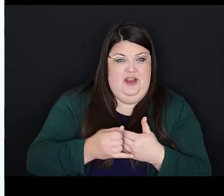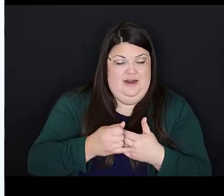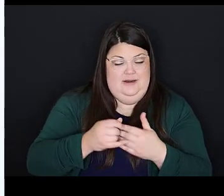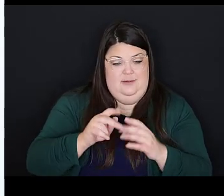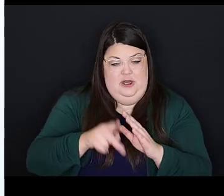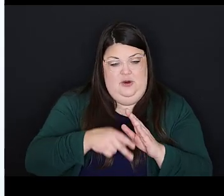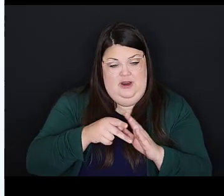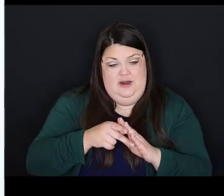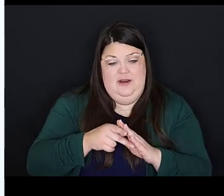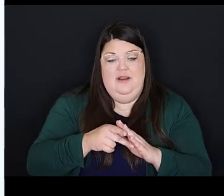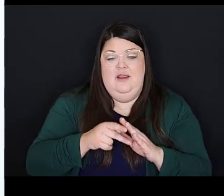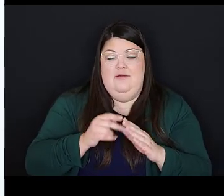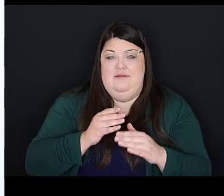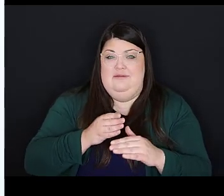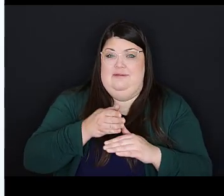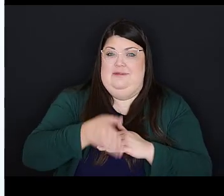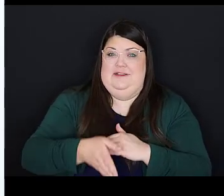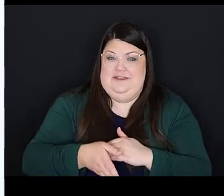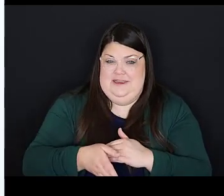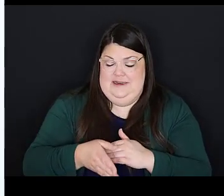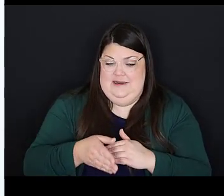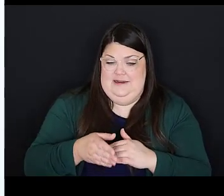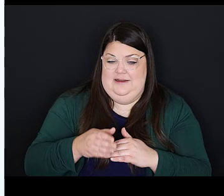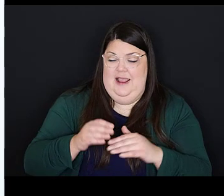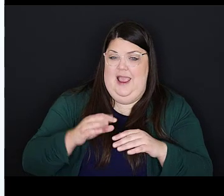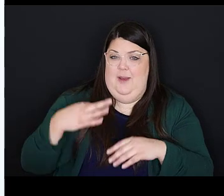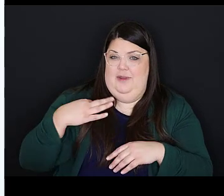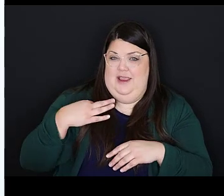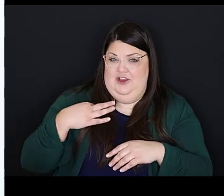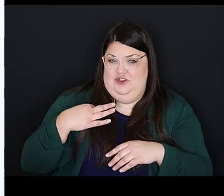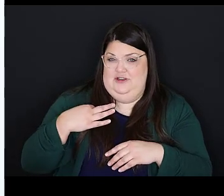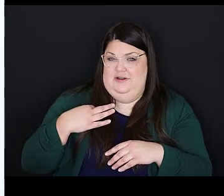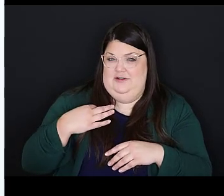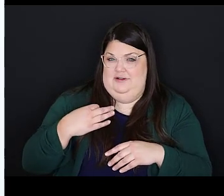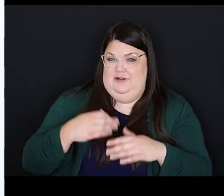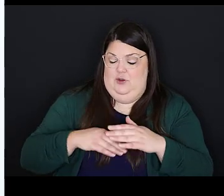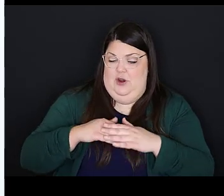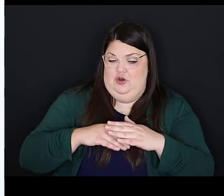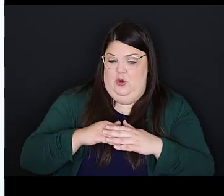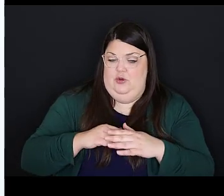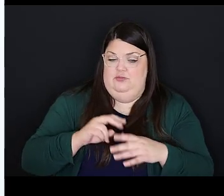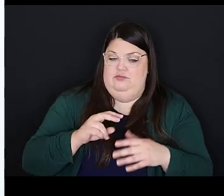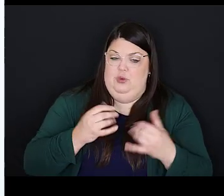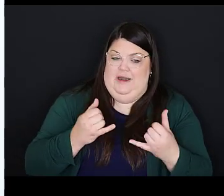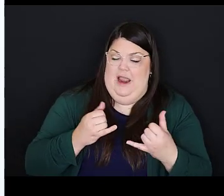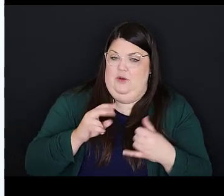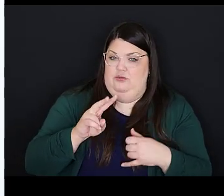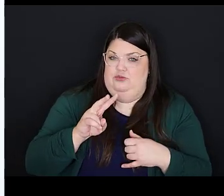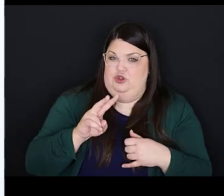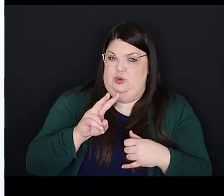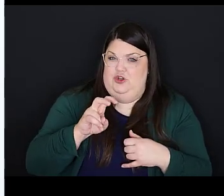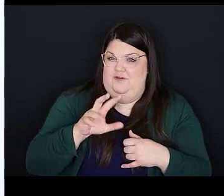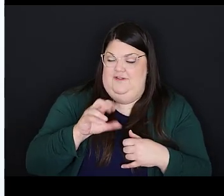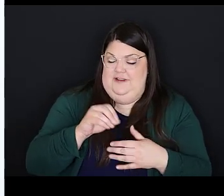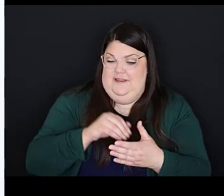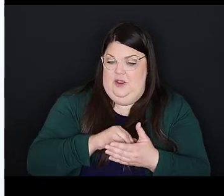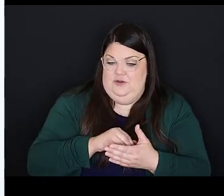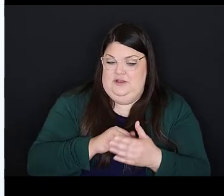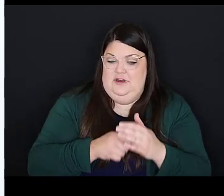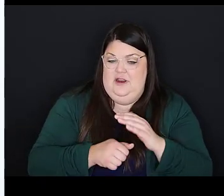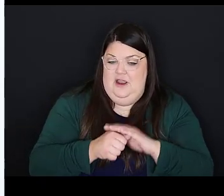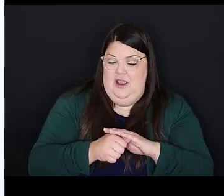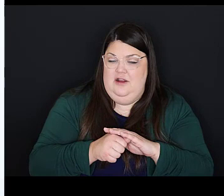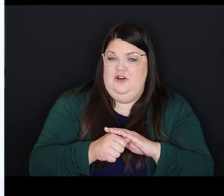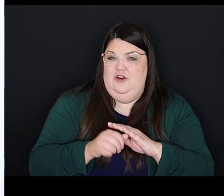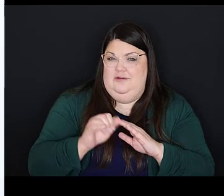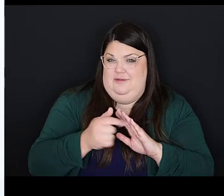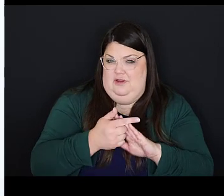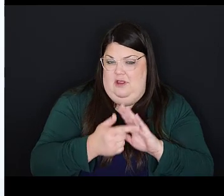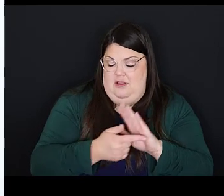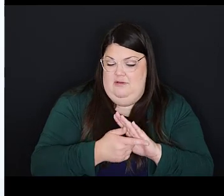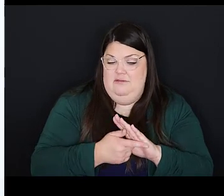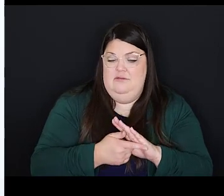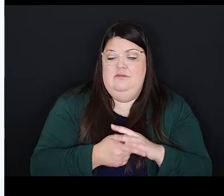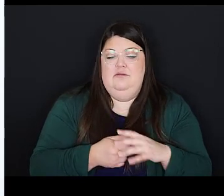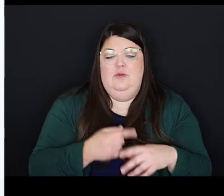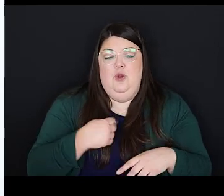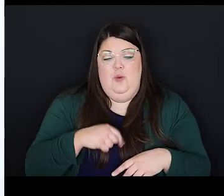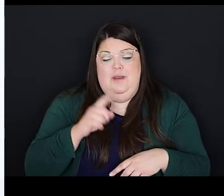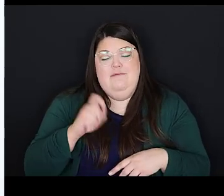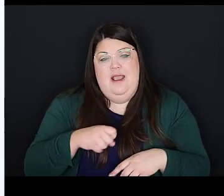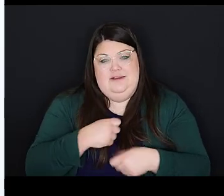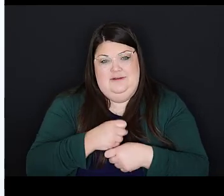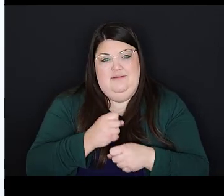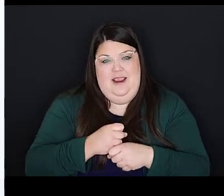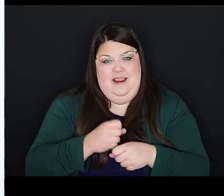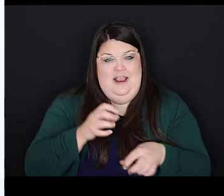acquisition threshold (currently $250,000), under 2 C.F.R. 200.205(a)(2) we must make a judgment